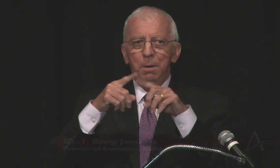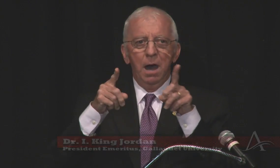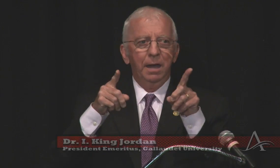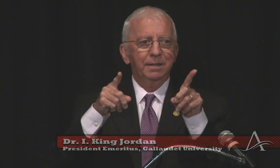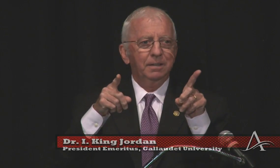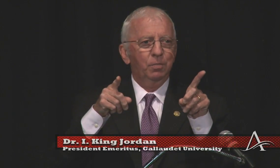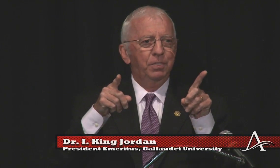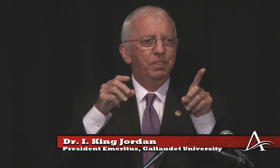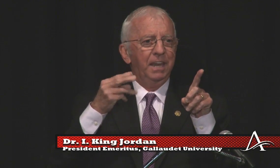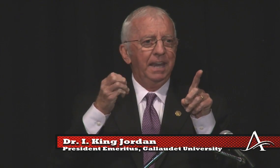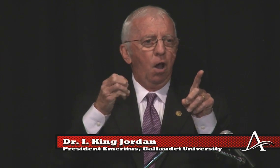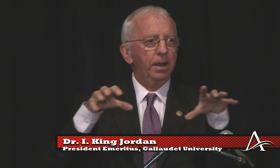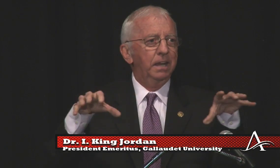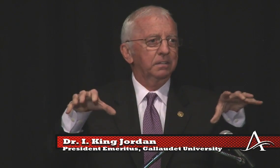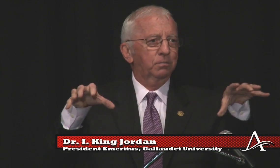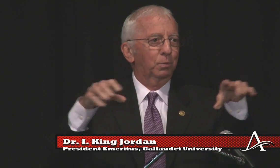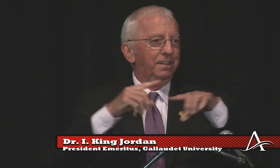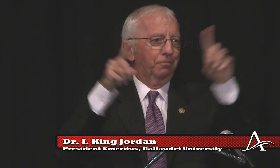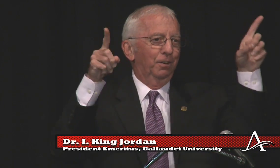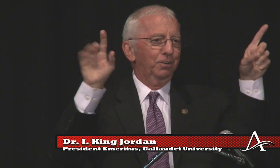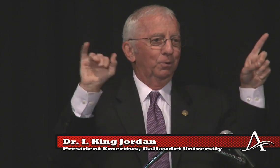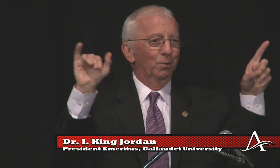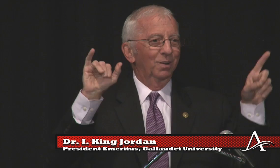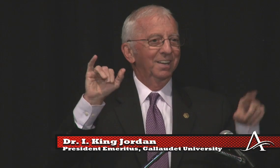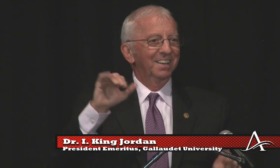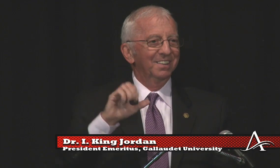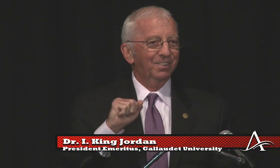But the audience was different too.